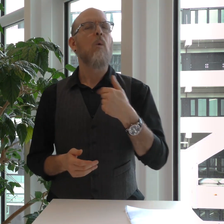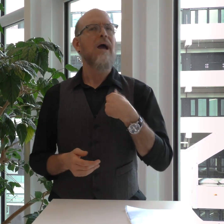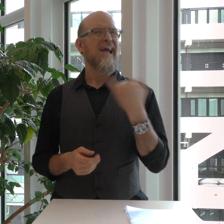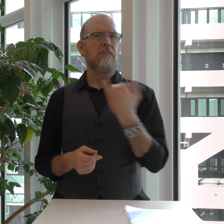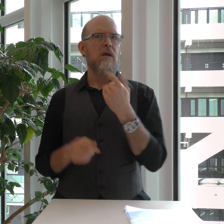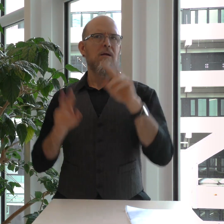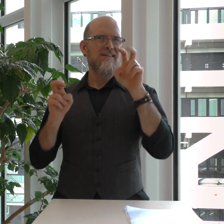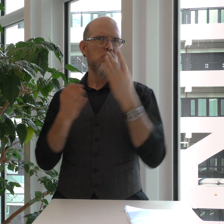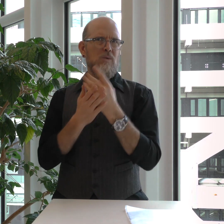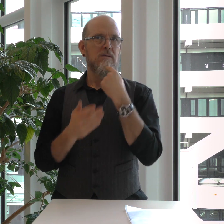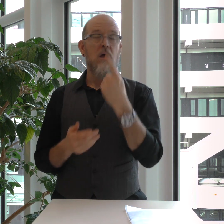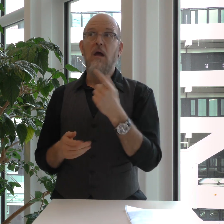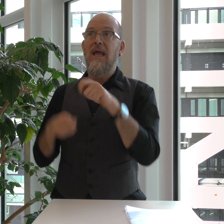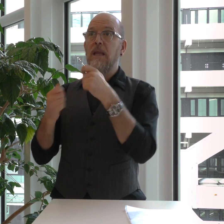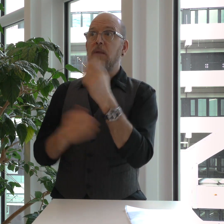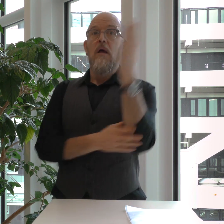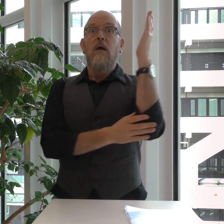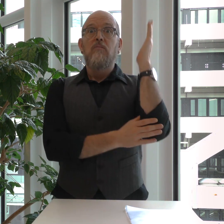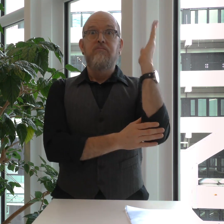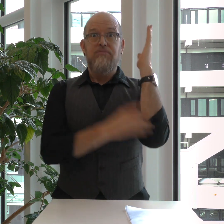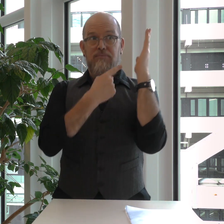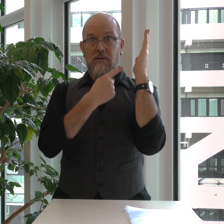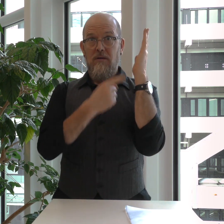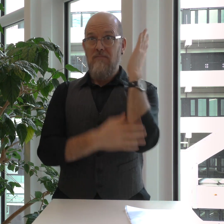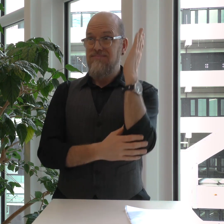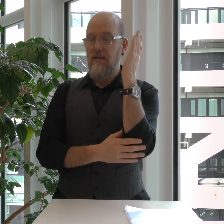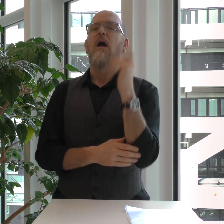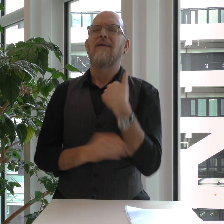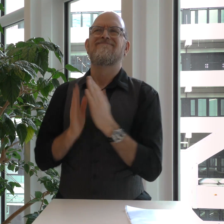Assuming I interpret at a presentation,